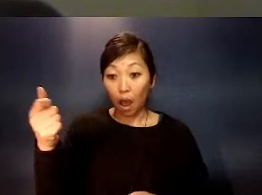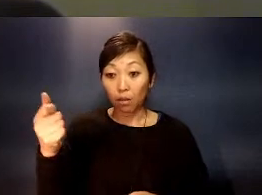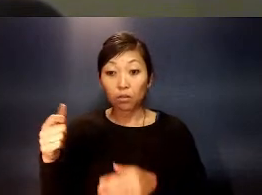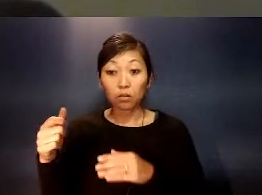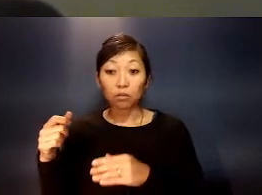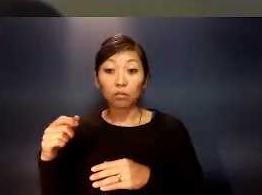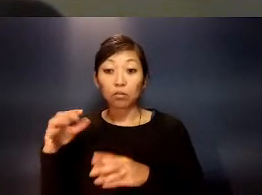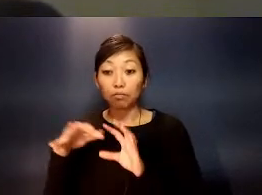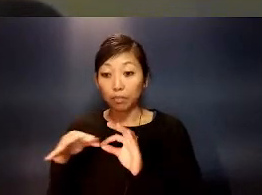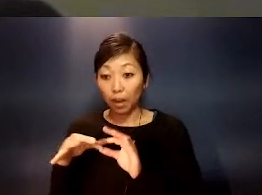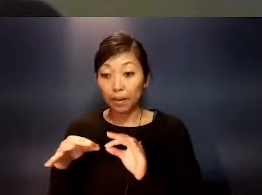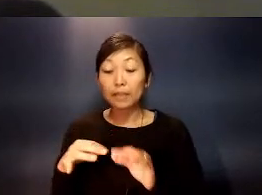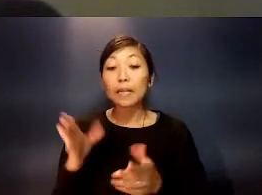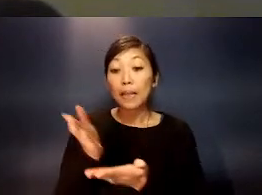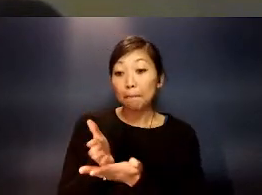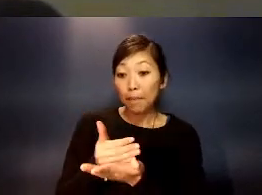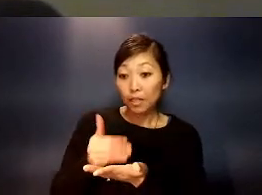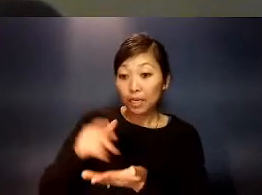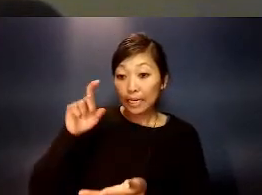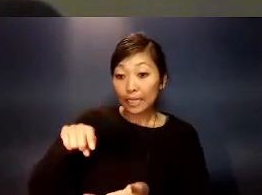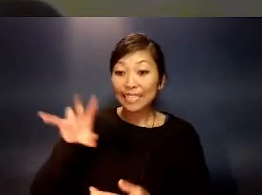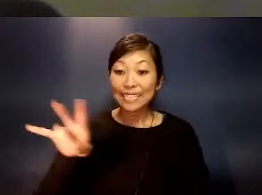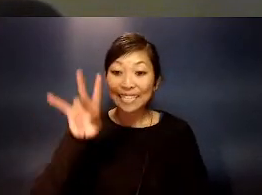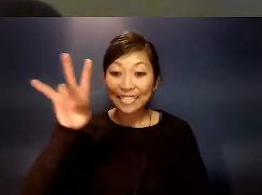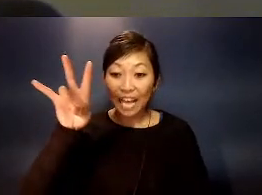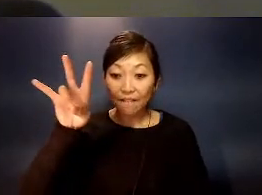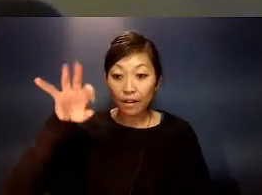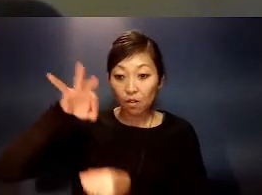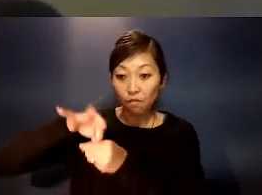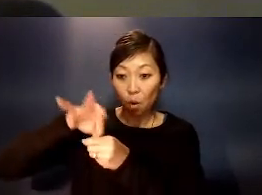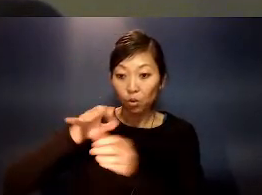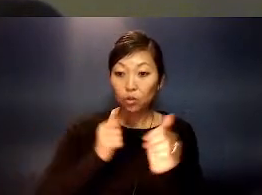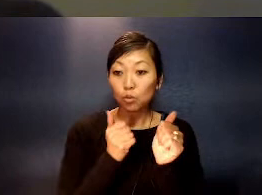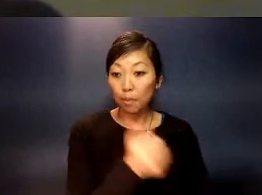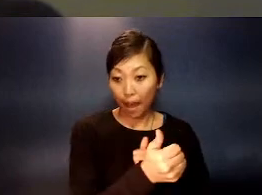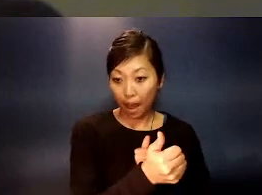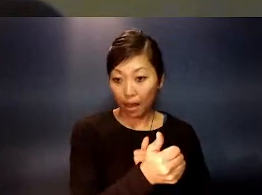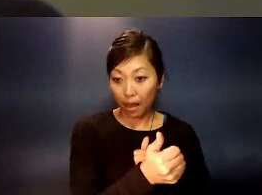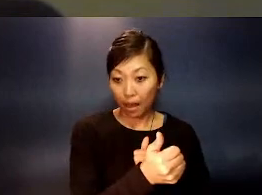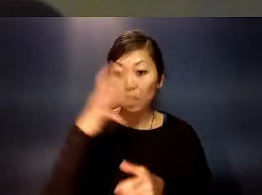VETO OVER THE WHOLE BUDGET, SO IN THE EVENT OF A VETO, YOU WOULD NEED NINE VOTES TO PASS THE BUDGET OVERALL.